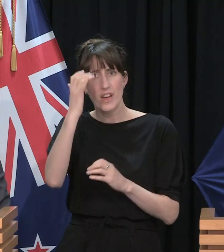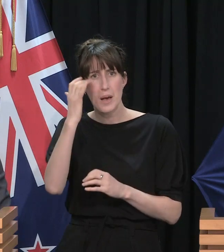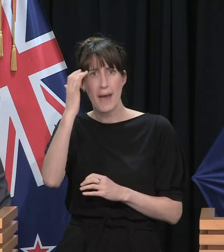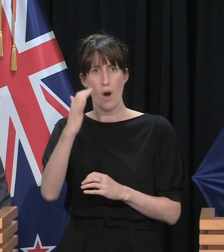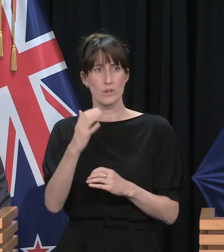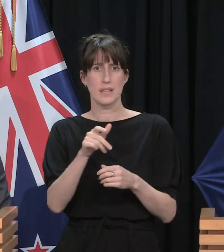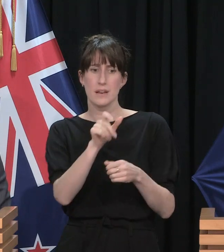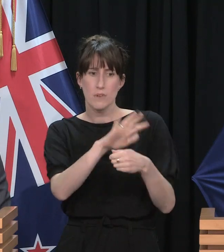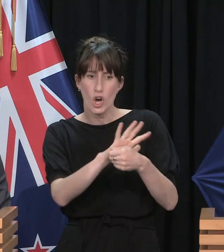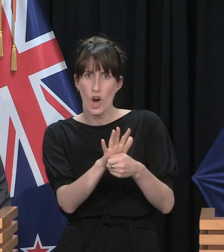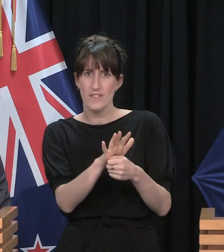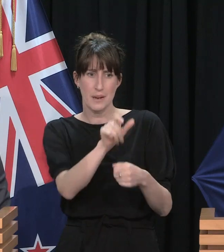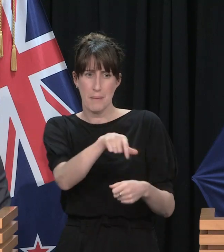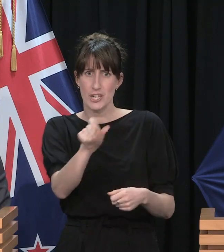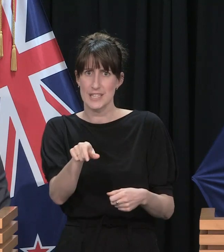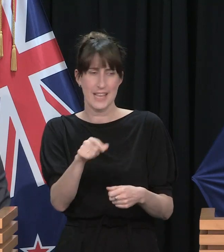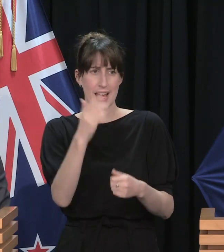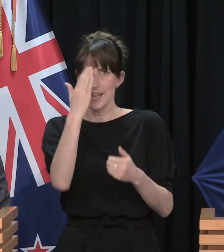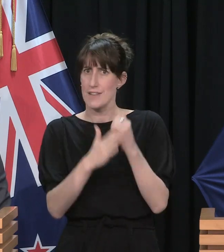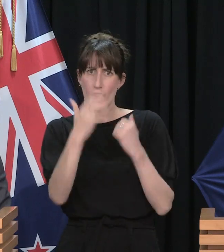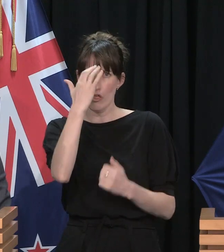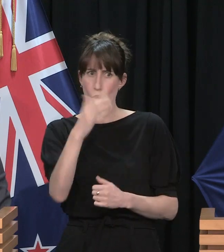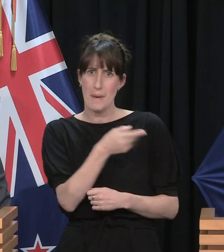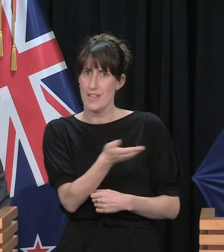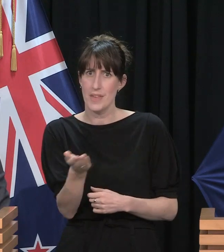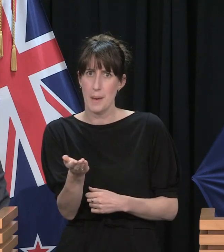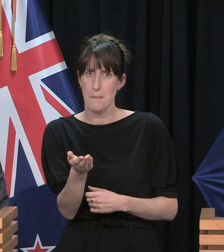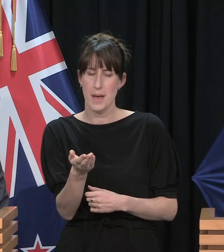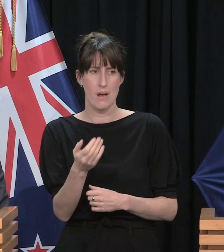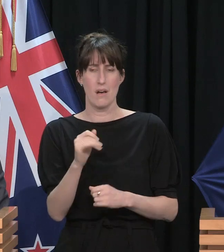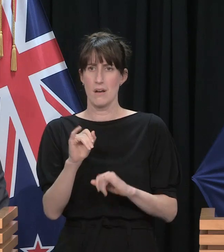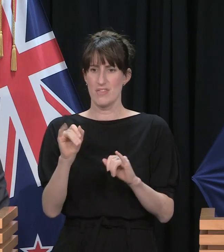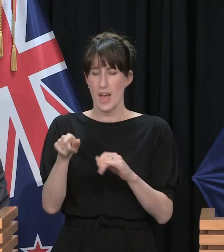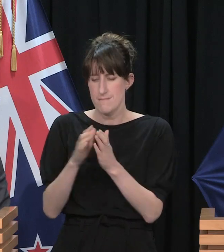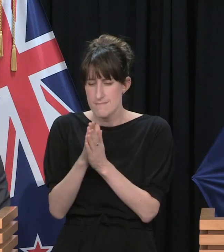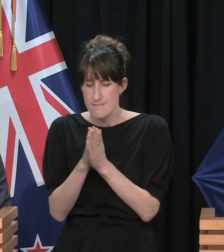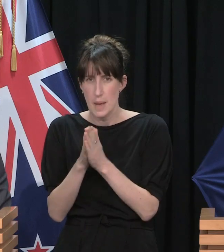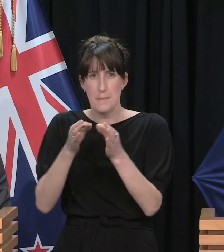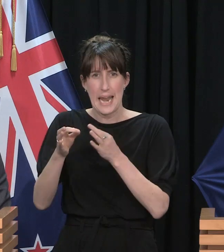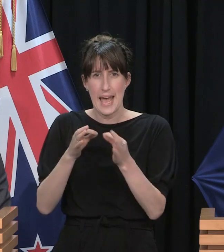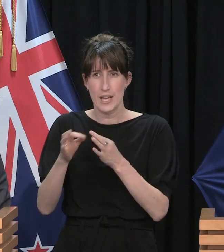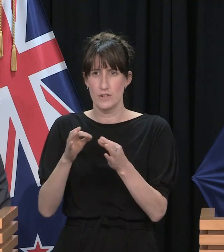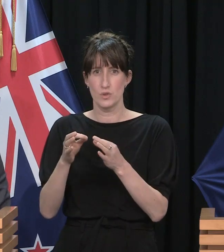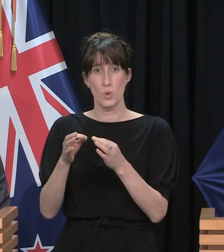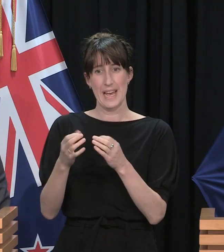to the stress and harm they may have caused to the